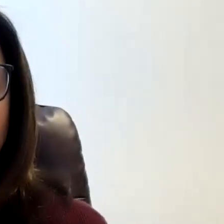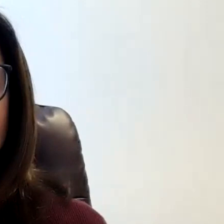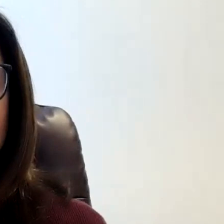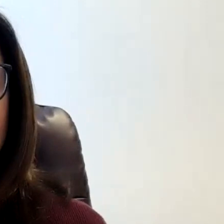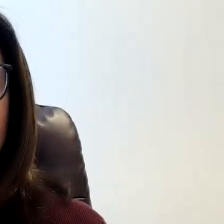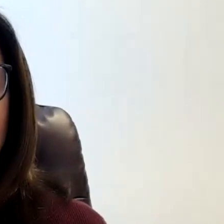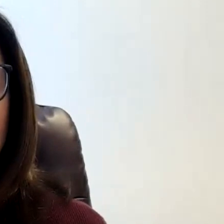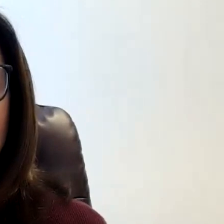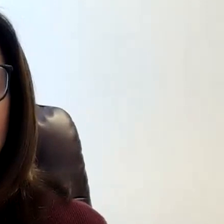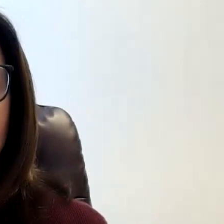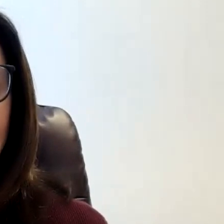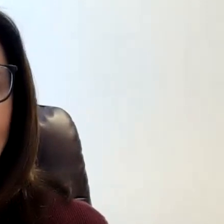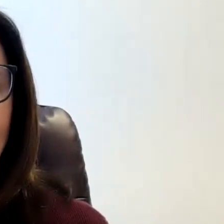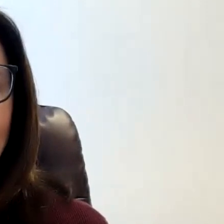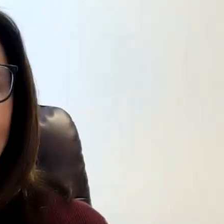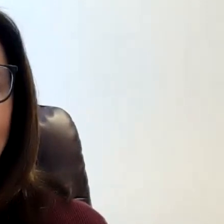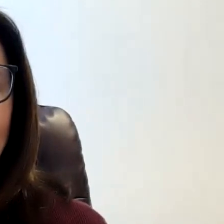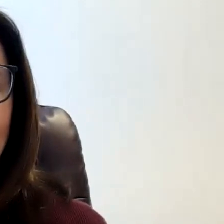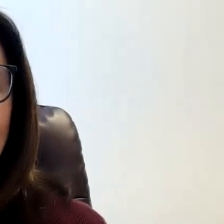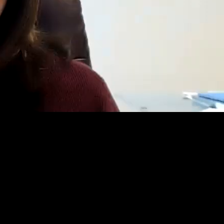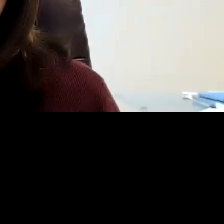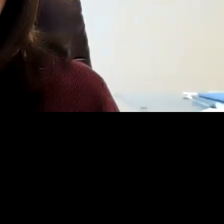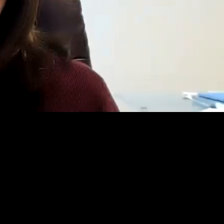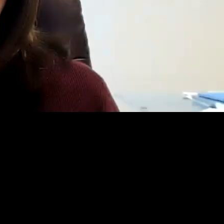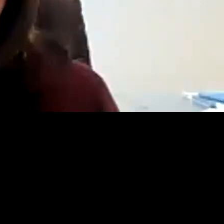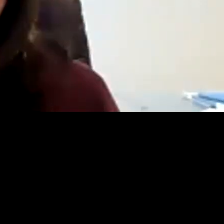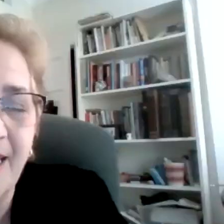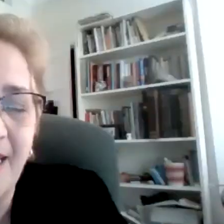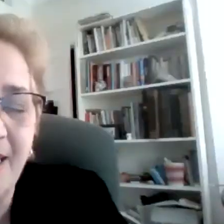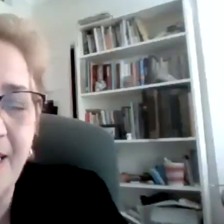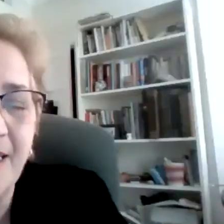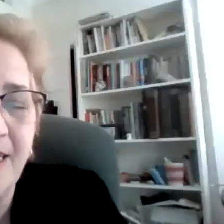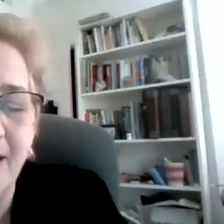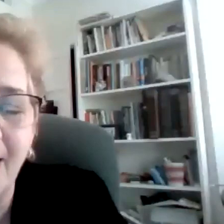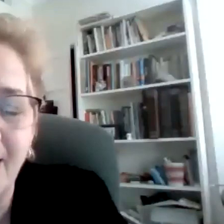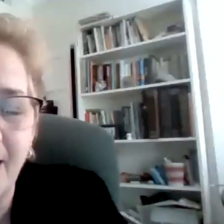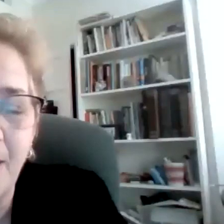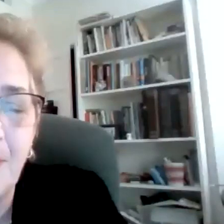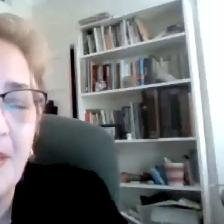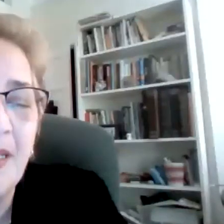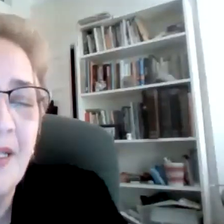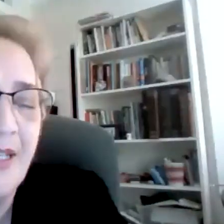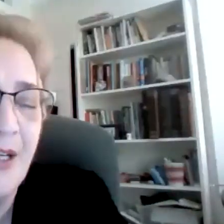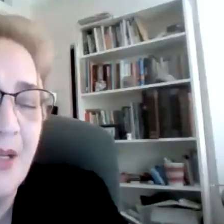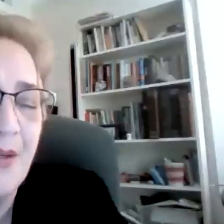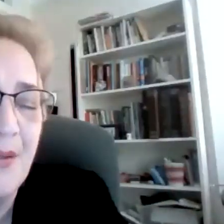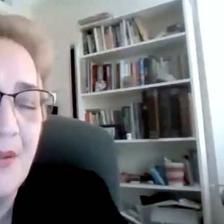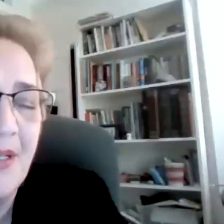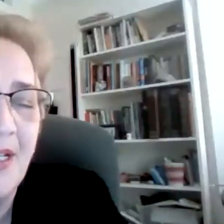and I might need your assistance Brandon, again, to get the slides up, there we go.